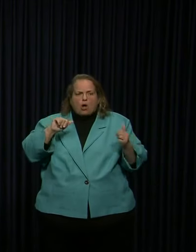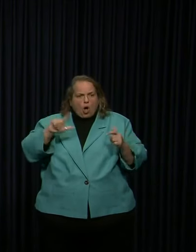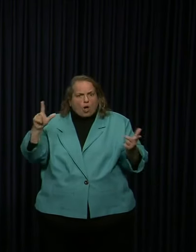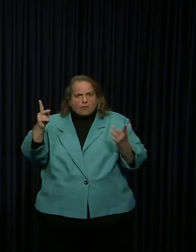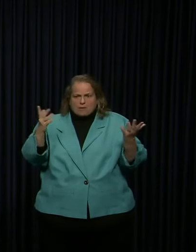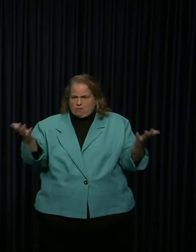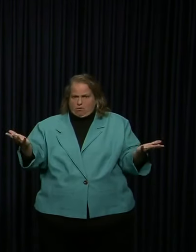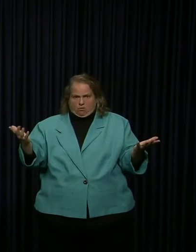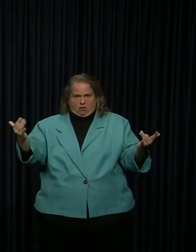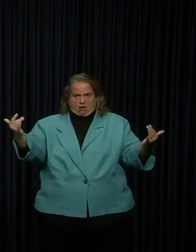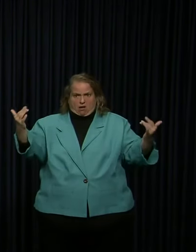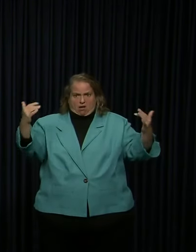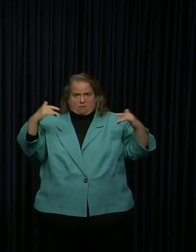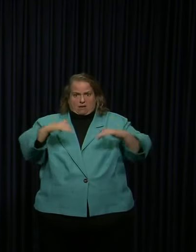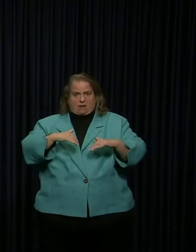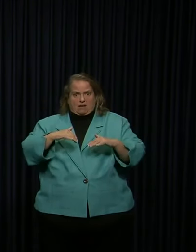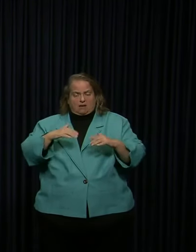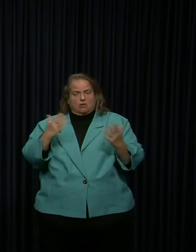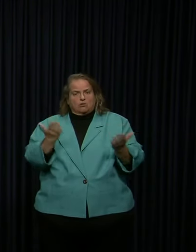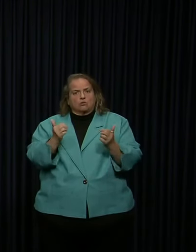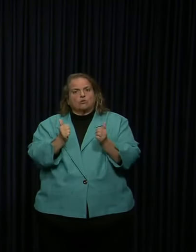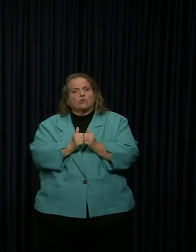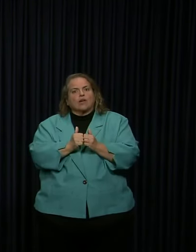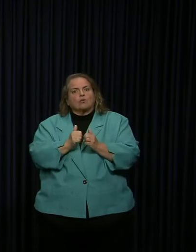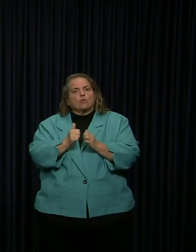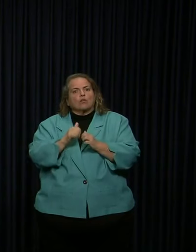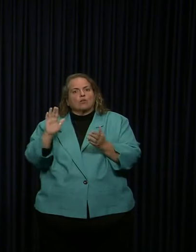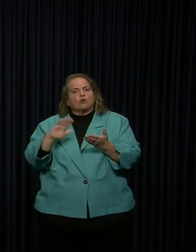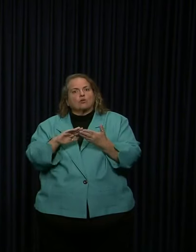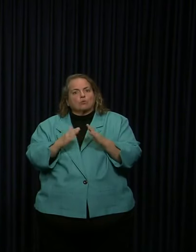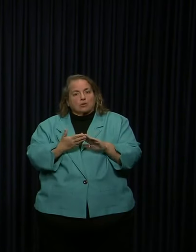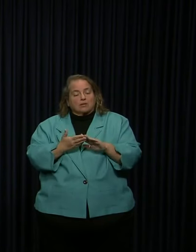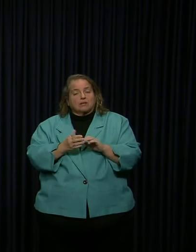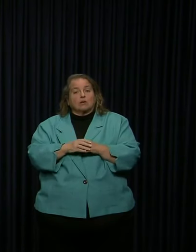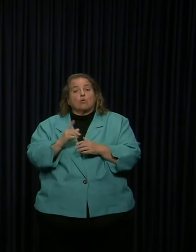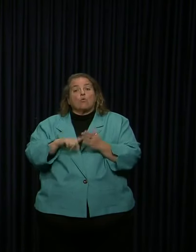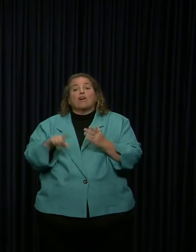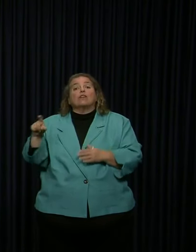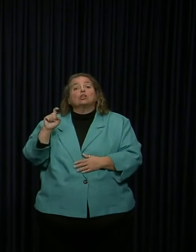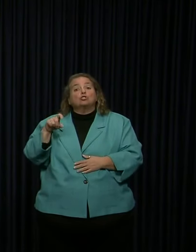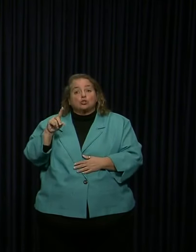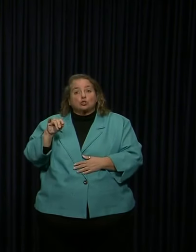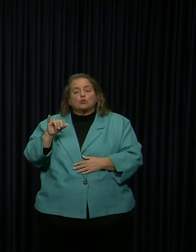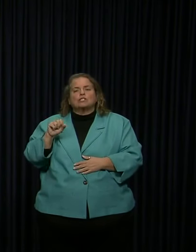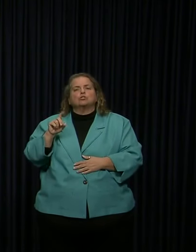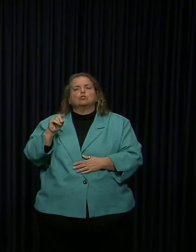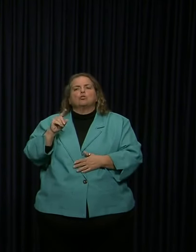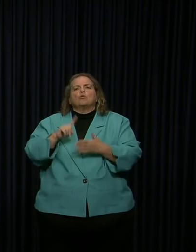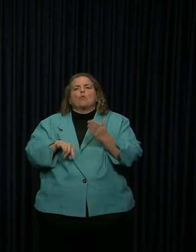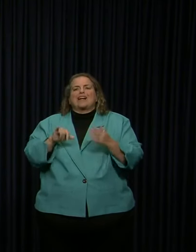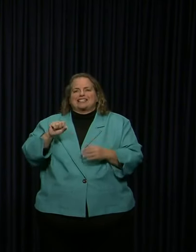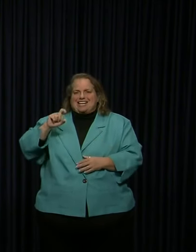ELSE THAT IN THEY PASS WHEN JUST BEING HERE PUTS NEM AT RISK,